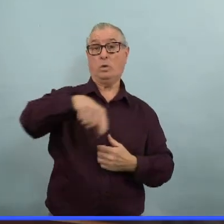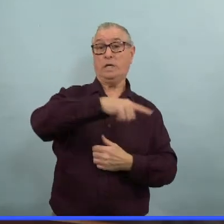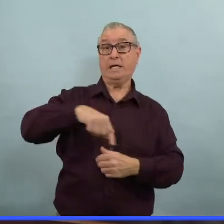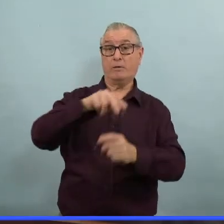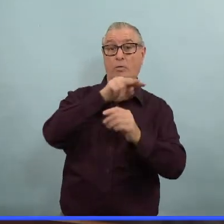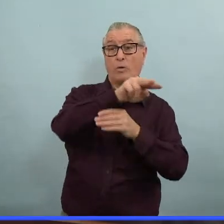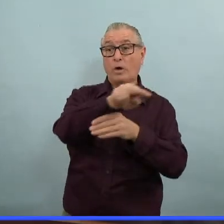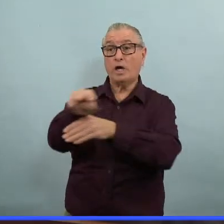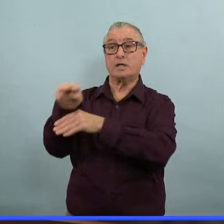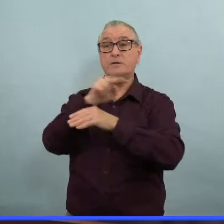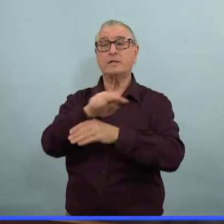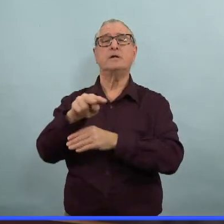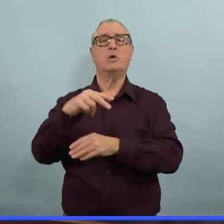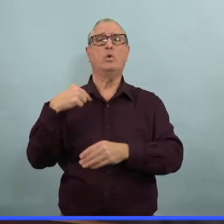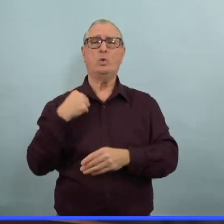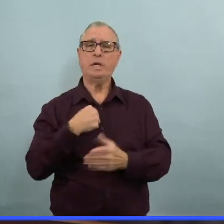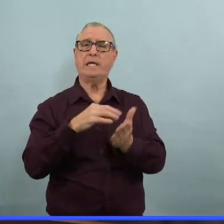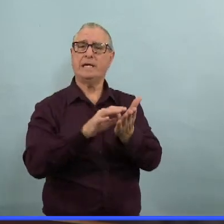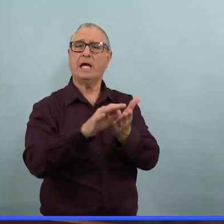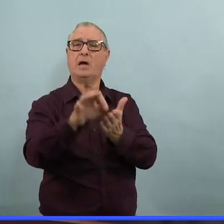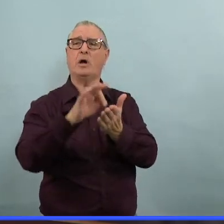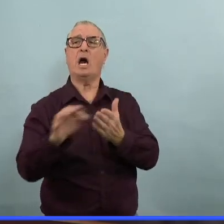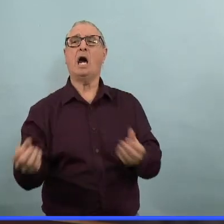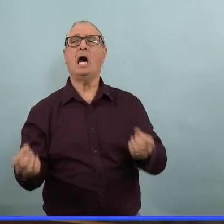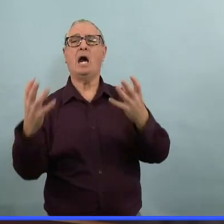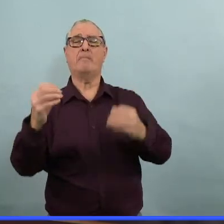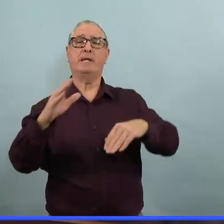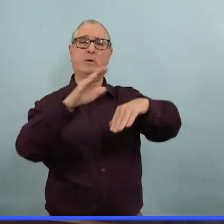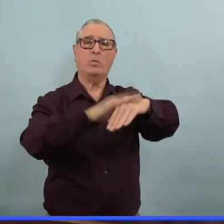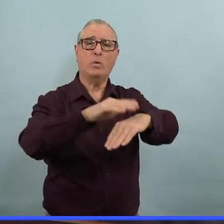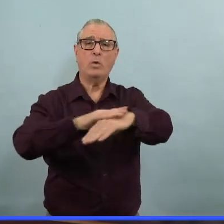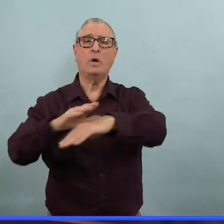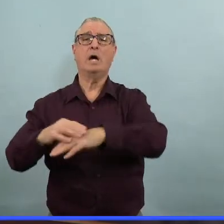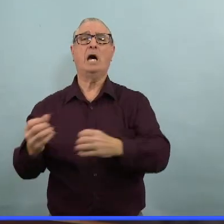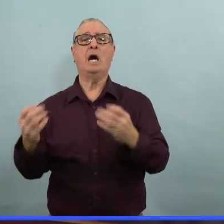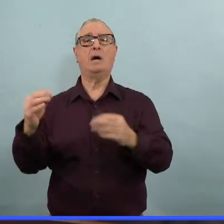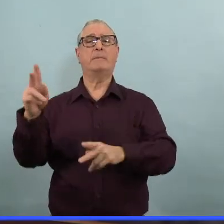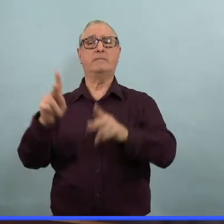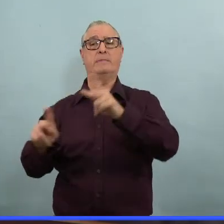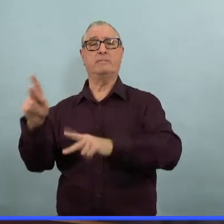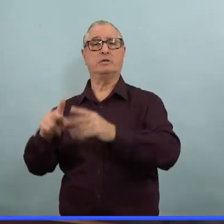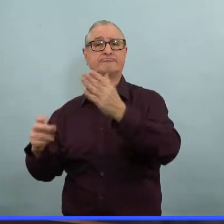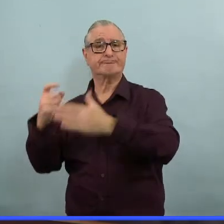it but the warning side of it as well uh for for individuals as well so i know justice is starting